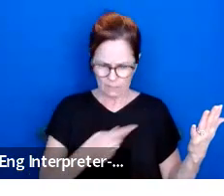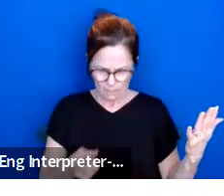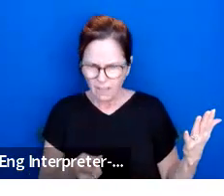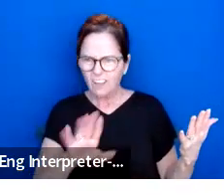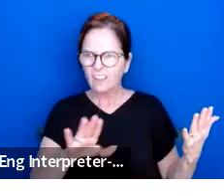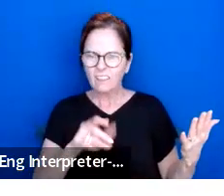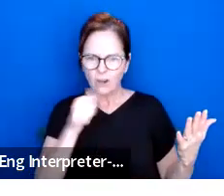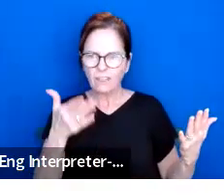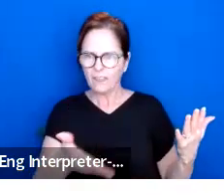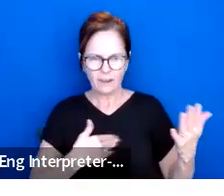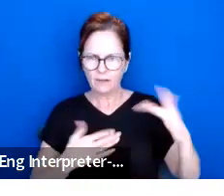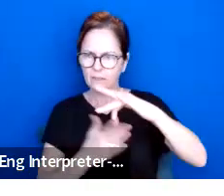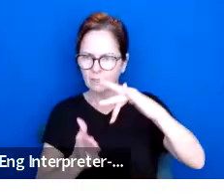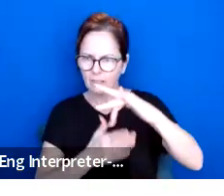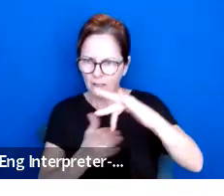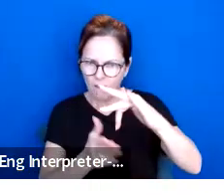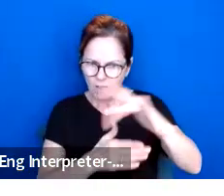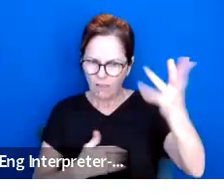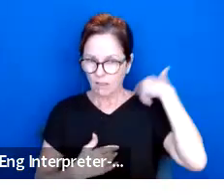It's totally micromanagey, but there is evidence that you are claiming service that you didn't do.